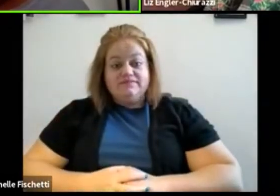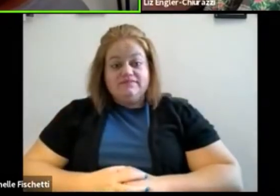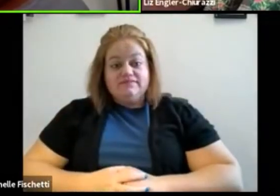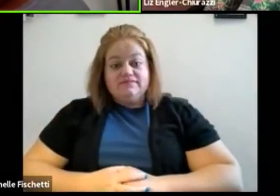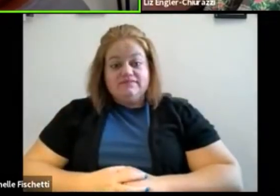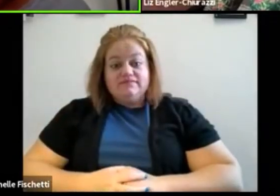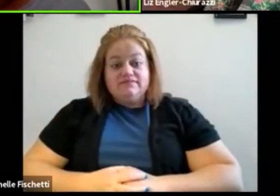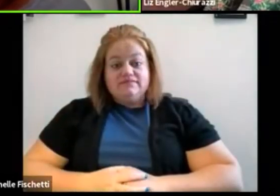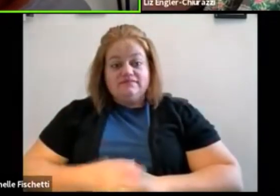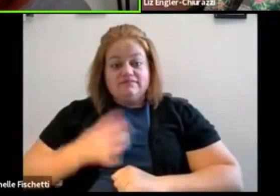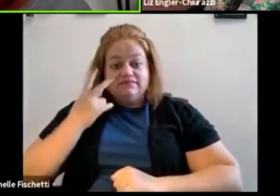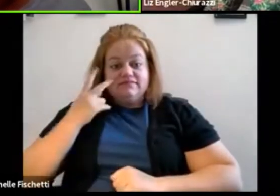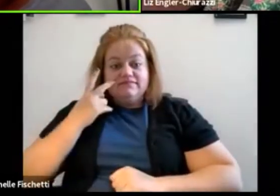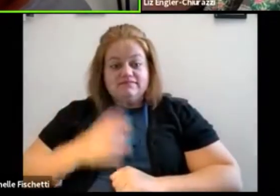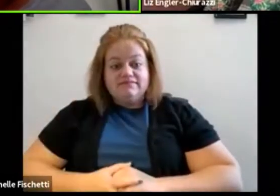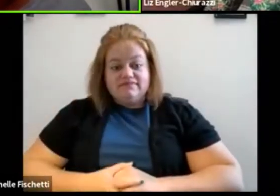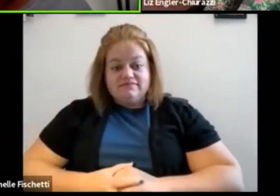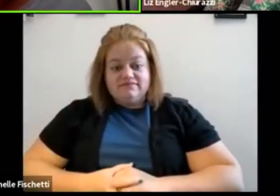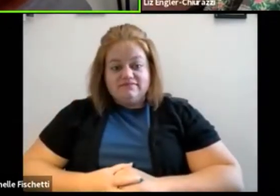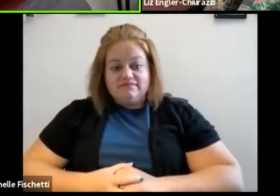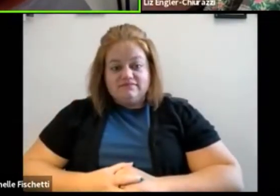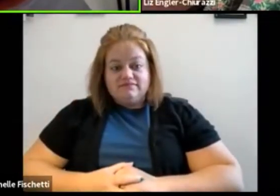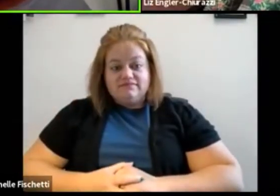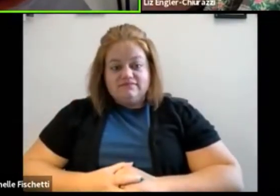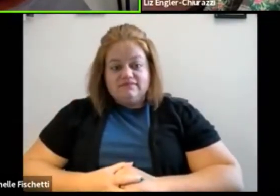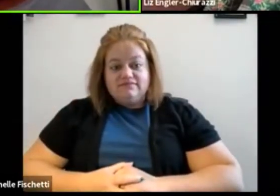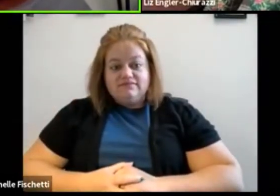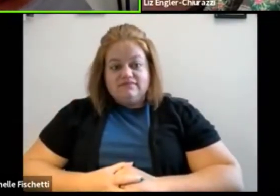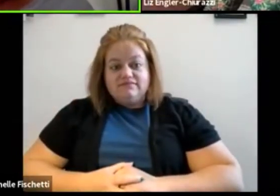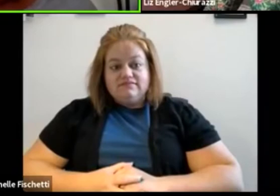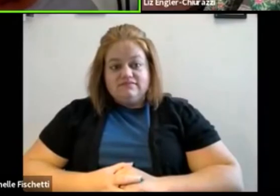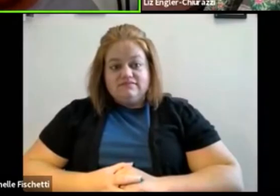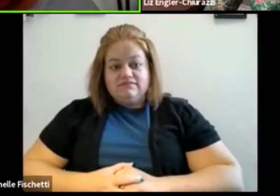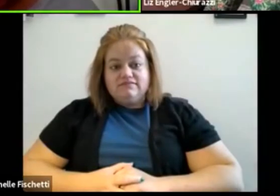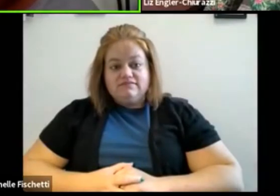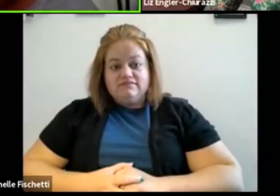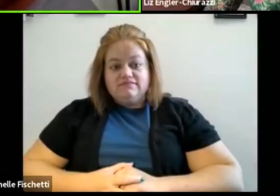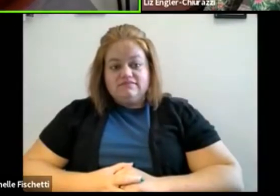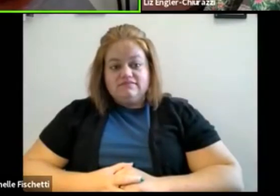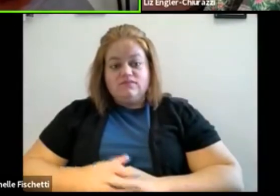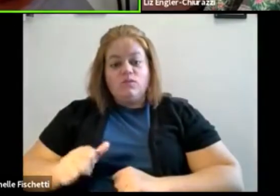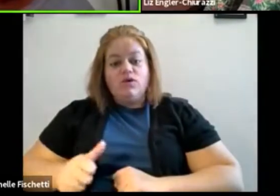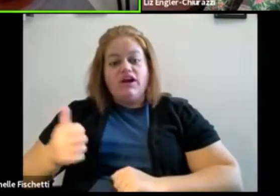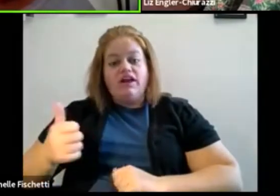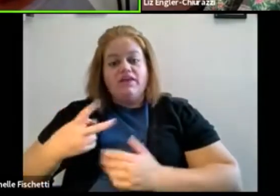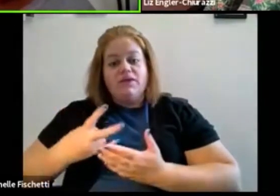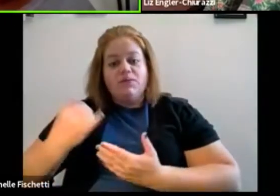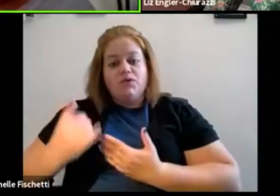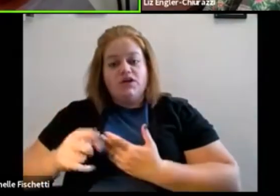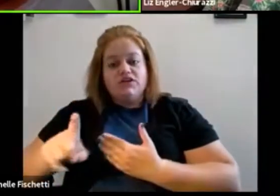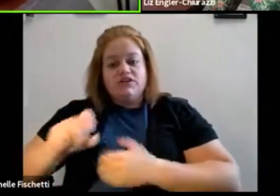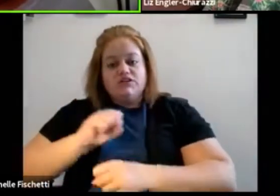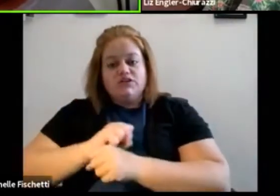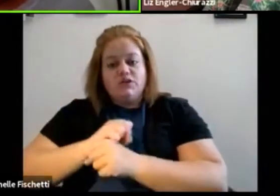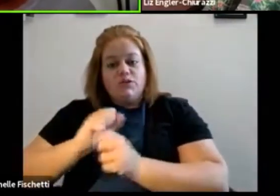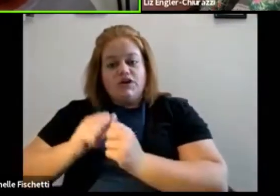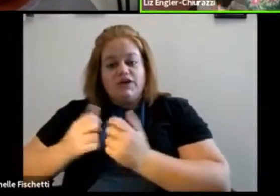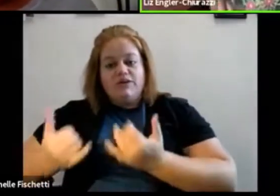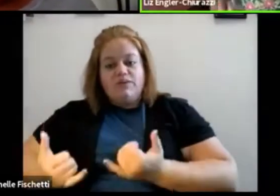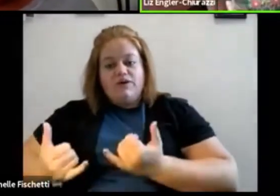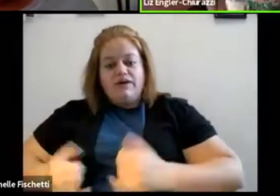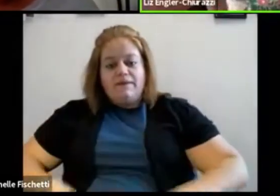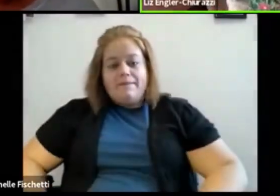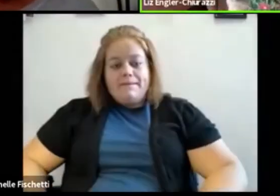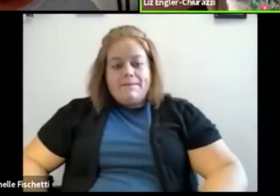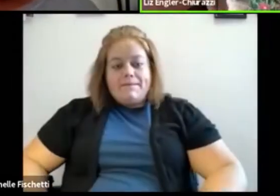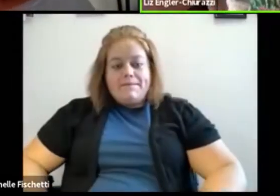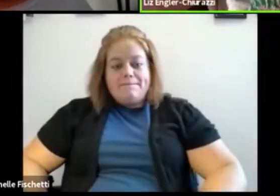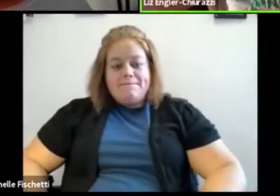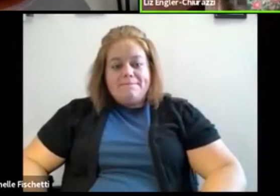let's see. What are some current projects that you're working on? Great question